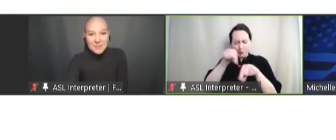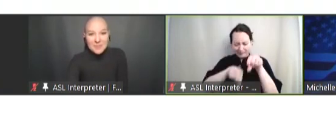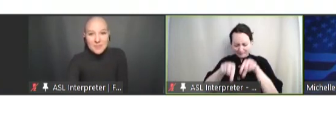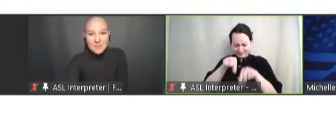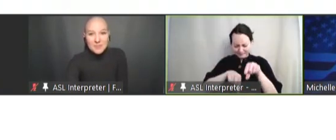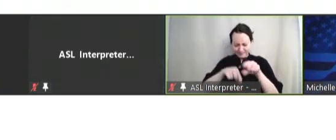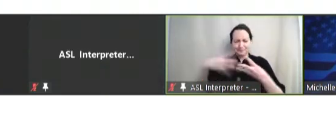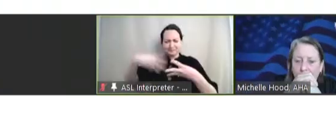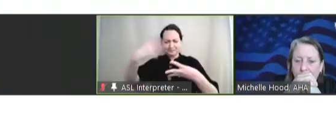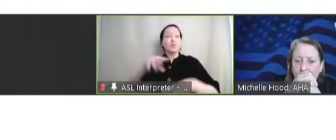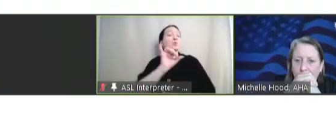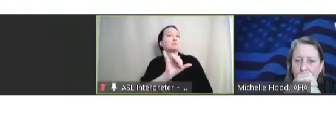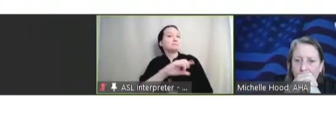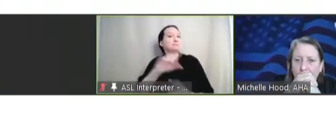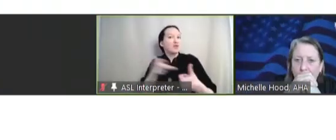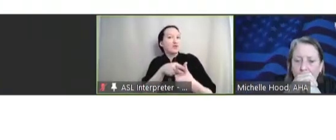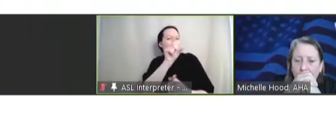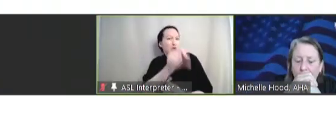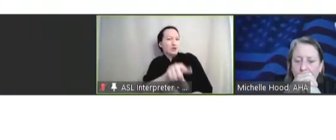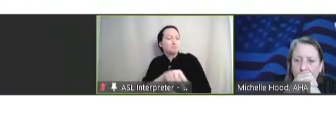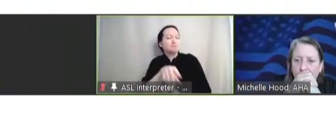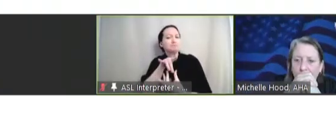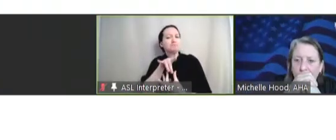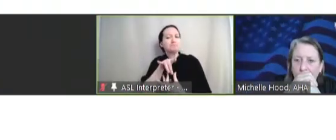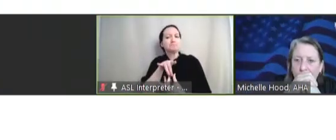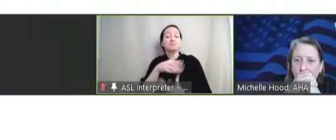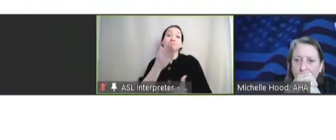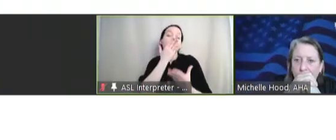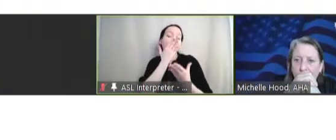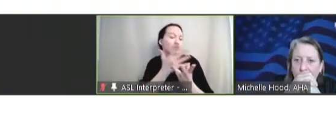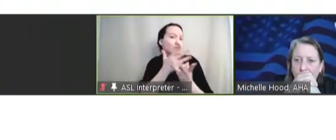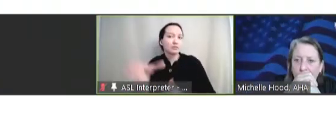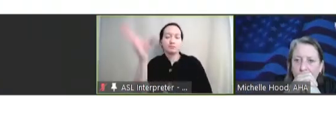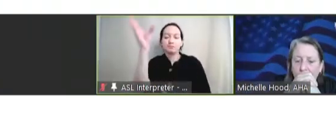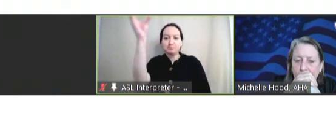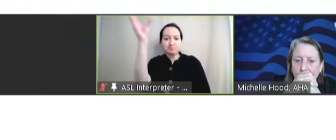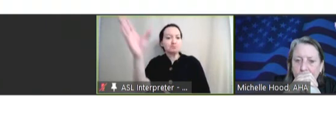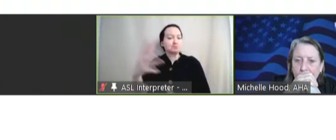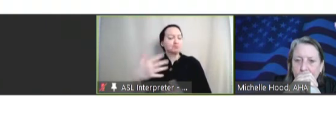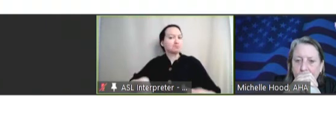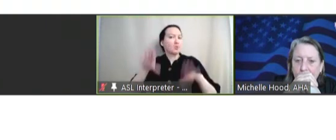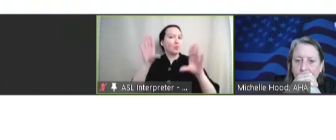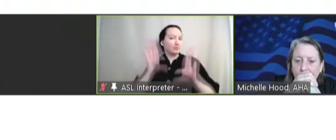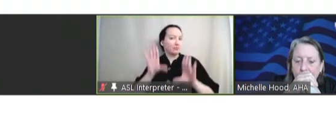So, the first question is, and thank you for these presentations. They're excellent, and I think they